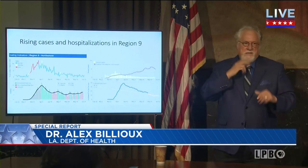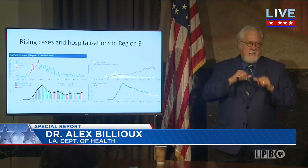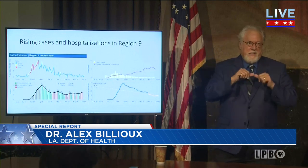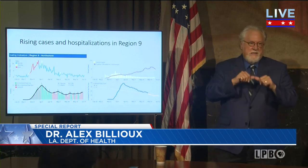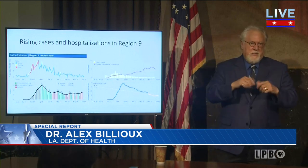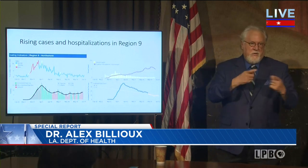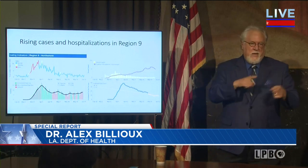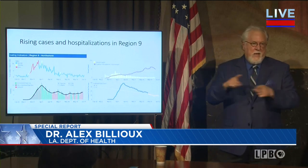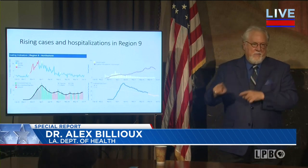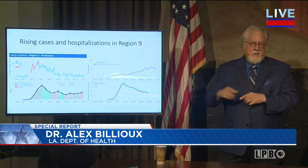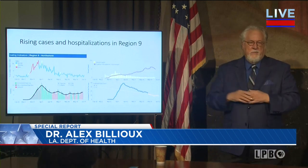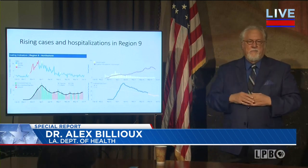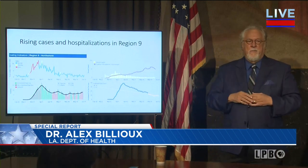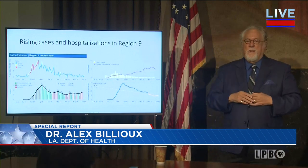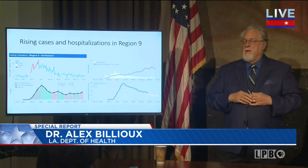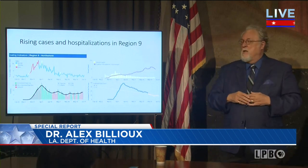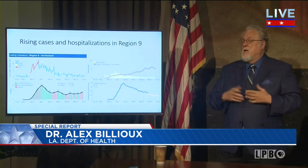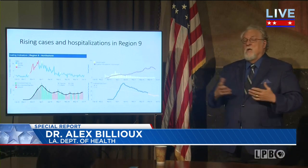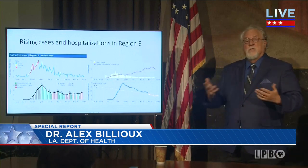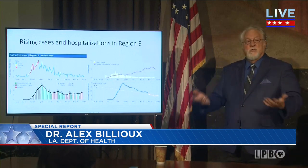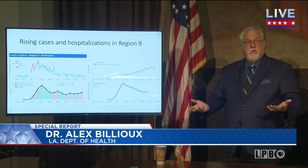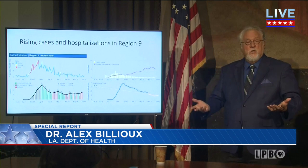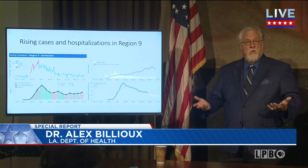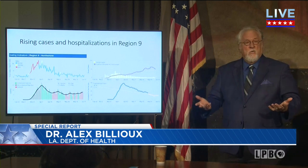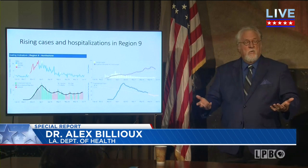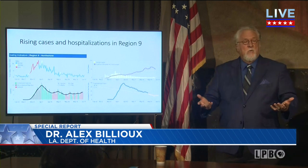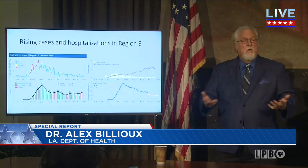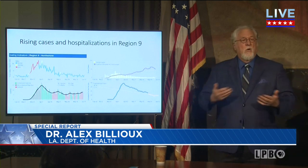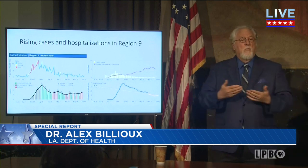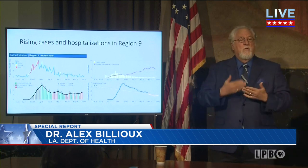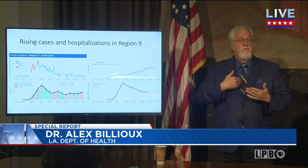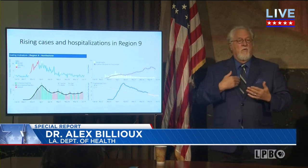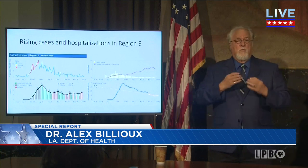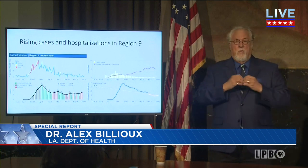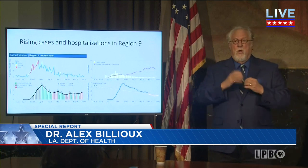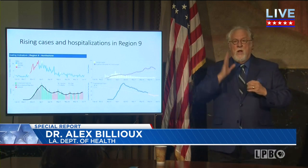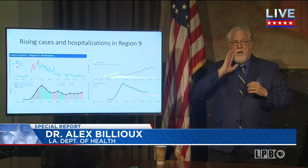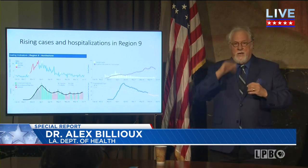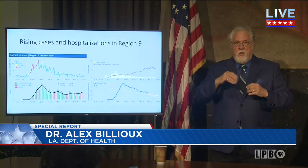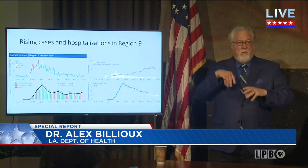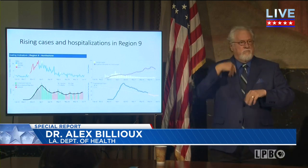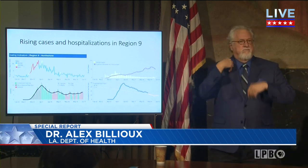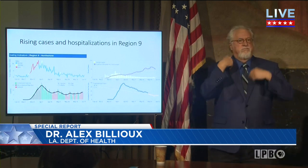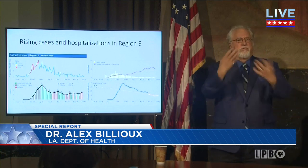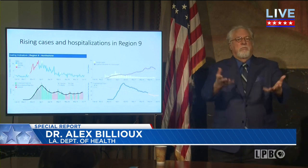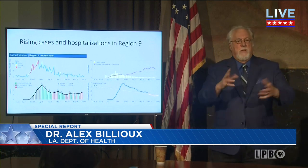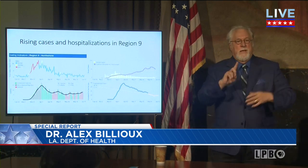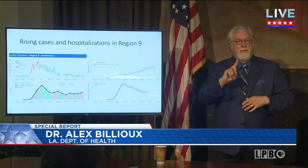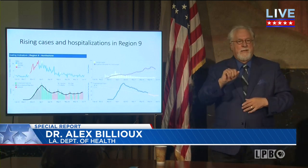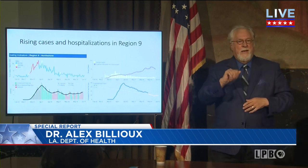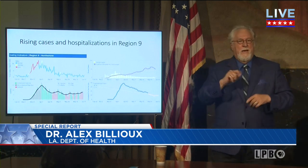WITH A RISING TREND RECENTLY. NOT A STEEP ONE.